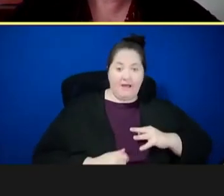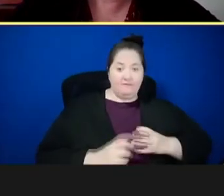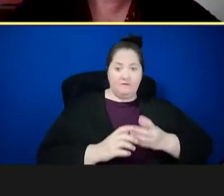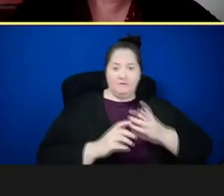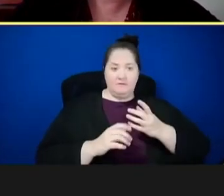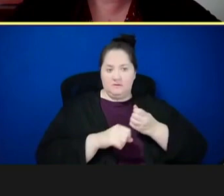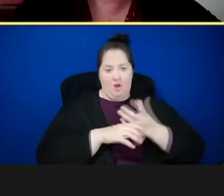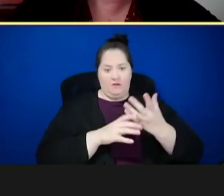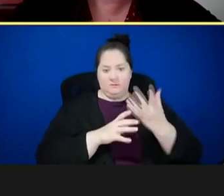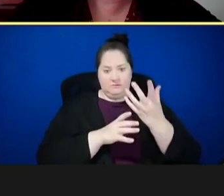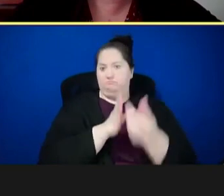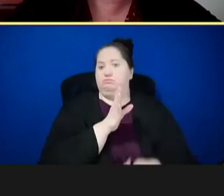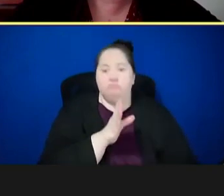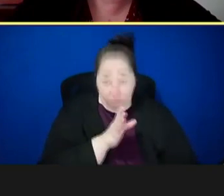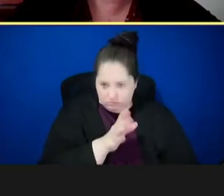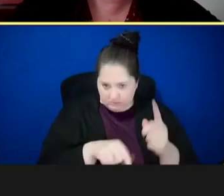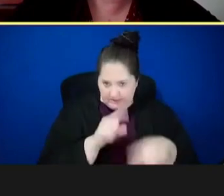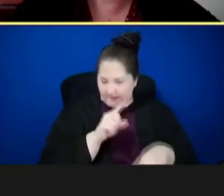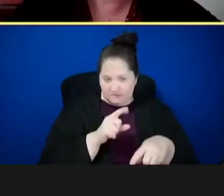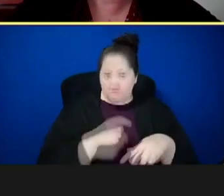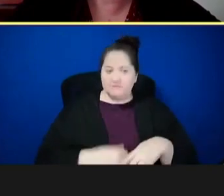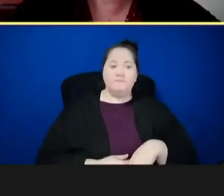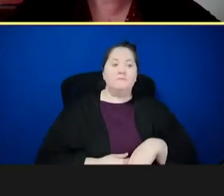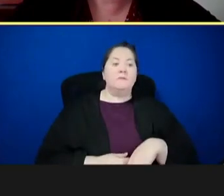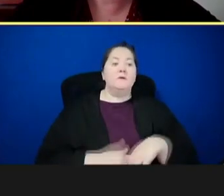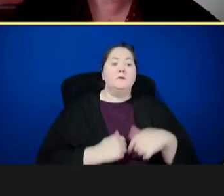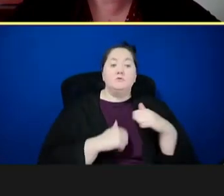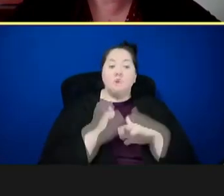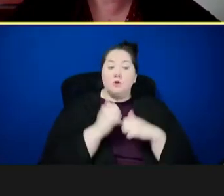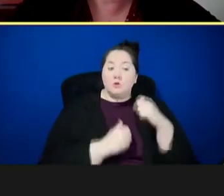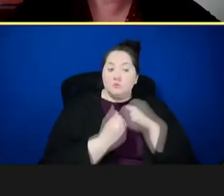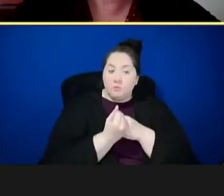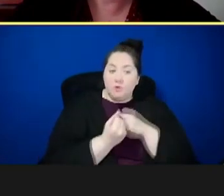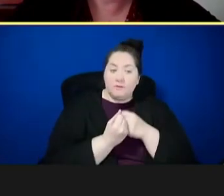Another key opportunity is providing structural support and sustained technical assistance for